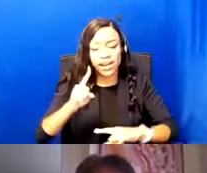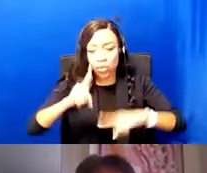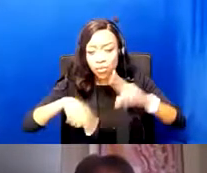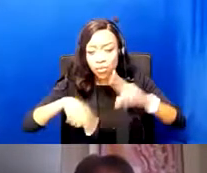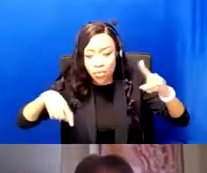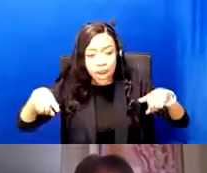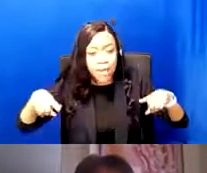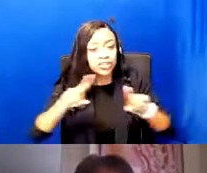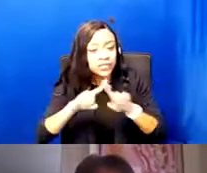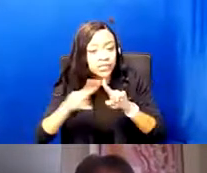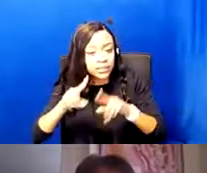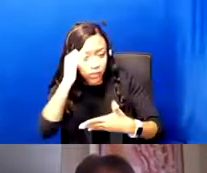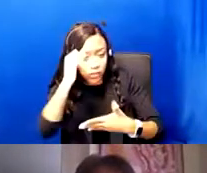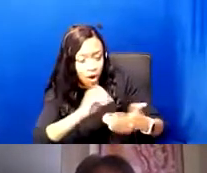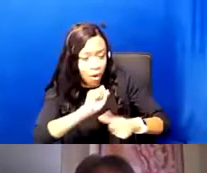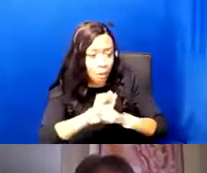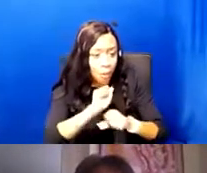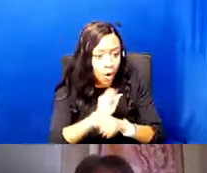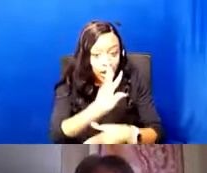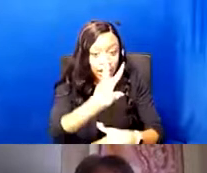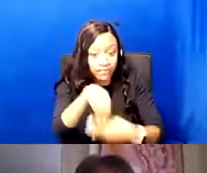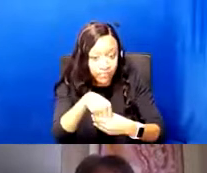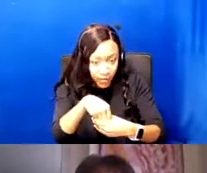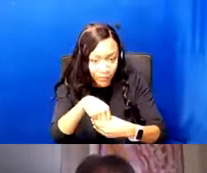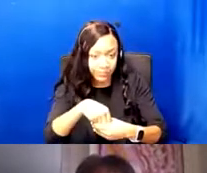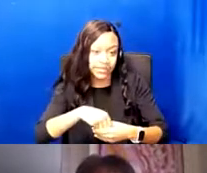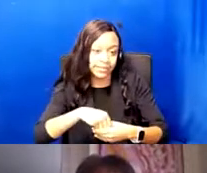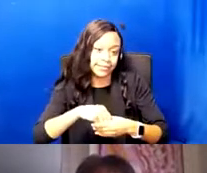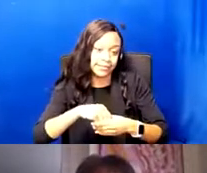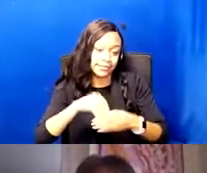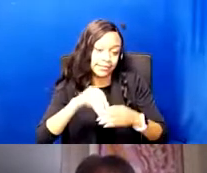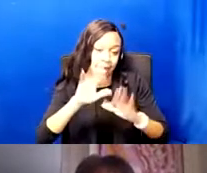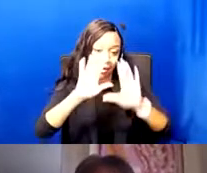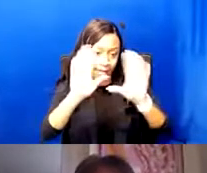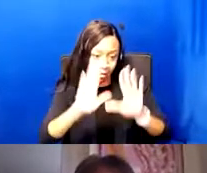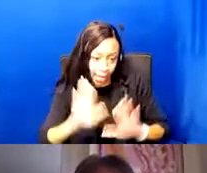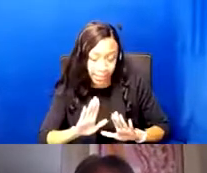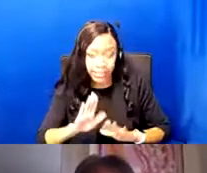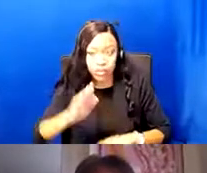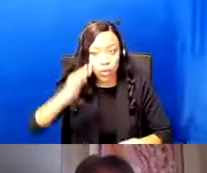So there's the aspect of thematic content, how artists are taking these stories